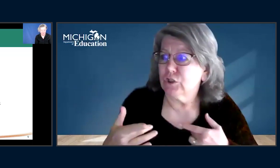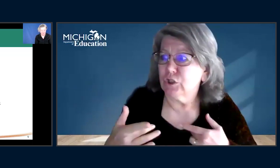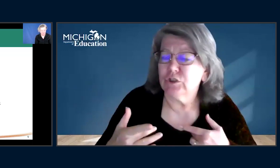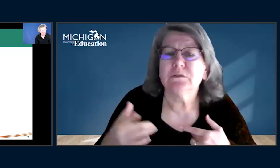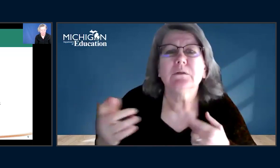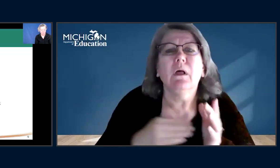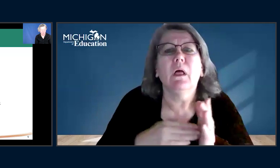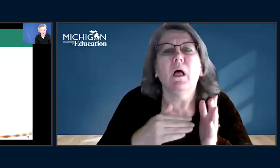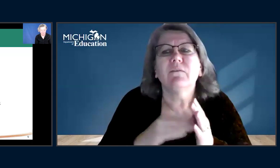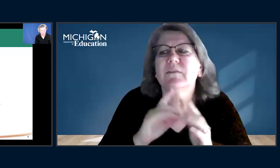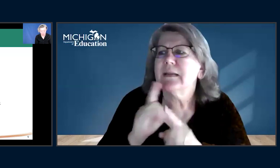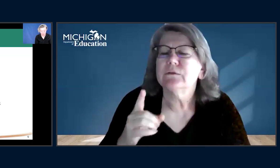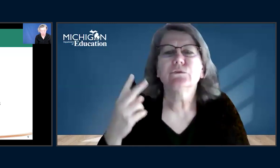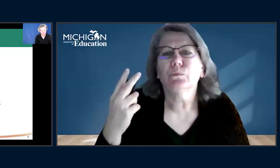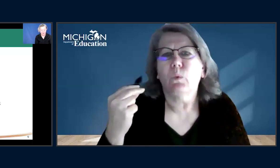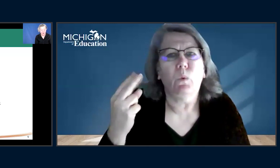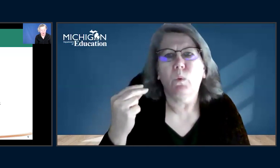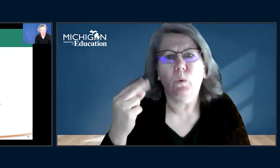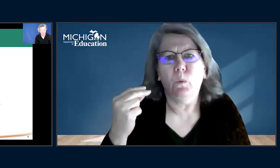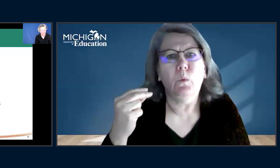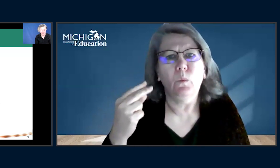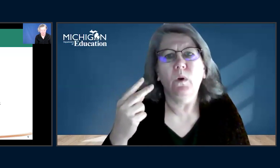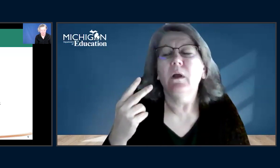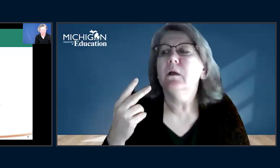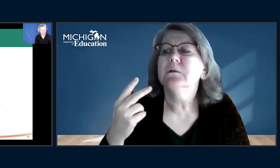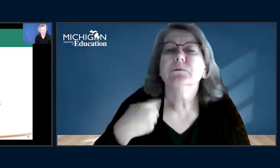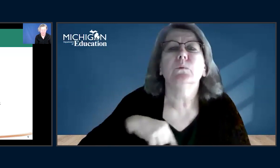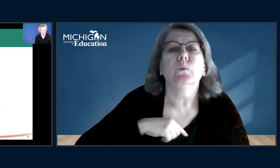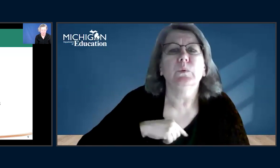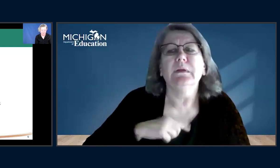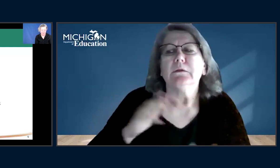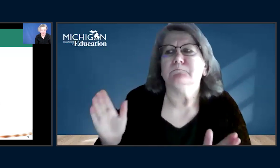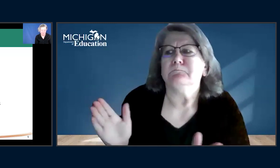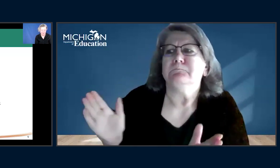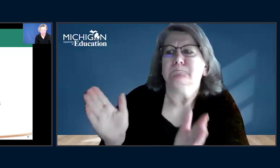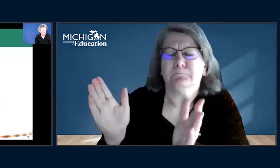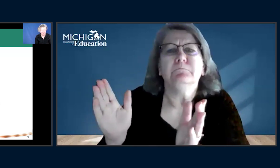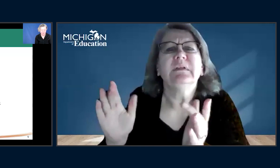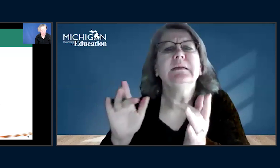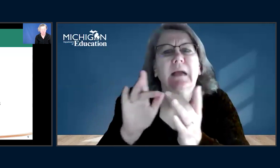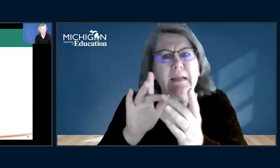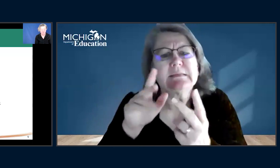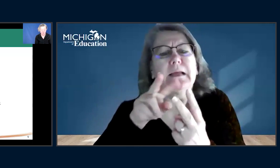we know that you have those concerns. Often time, the answer is we ask and they say, no, we've not let them know our concerns.